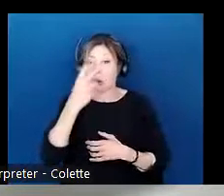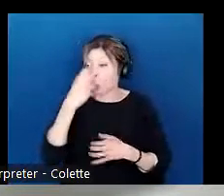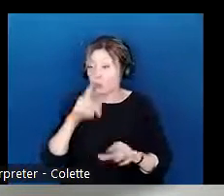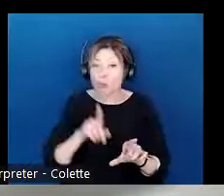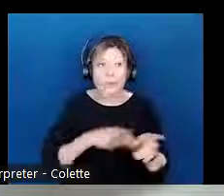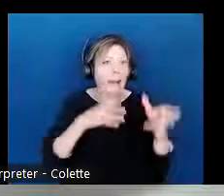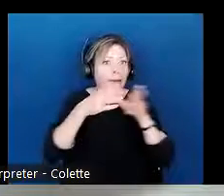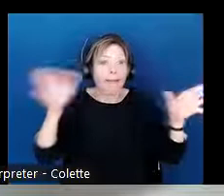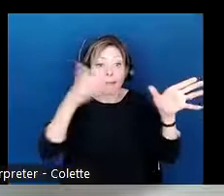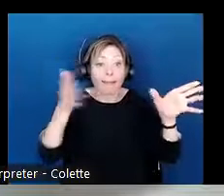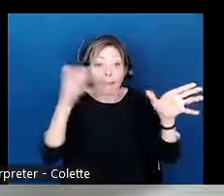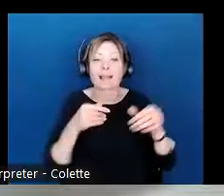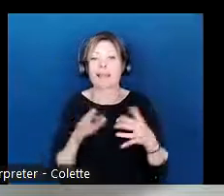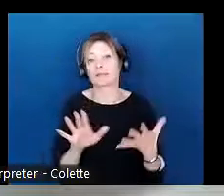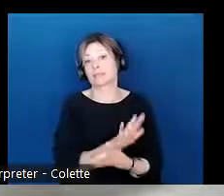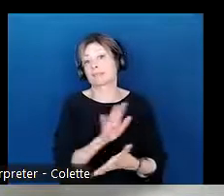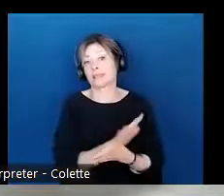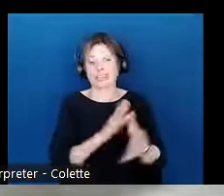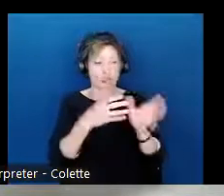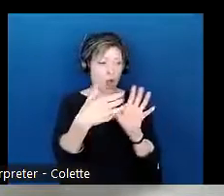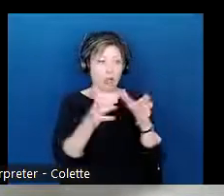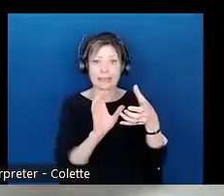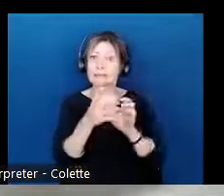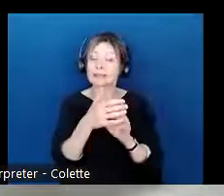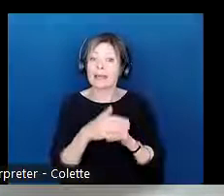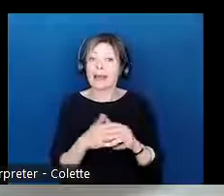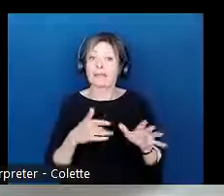just turn those and feel sort of like they're part of it